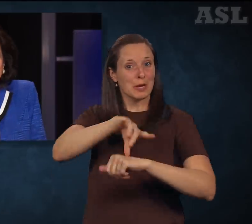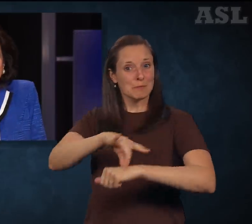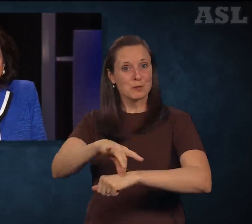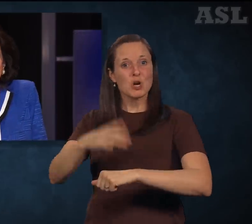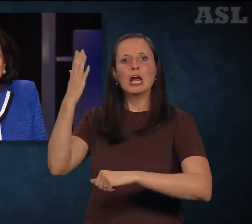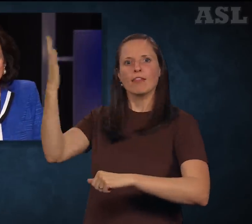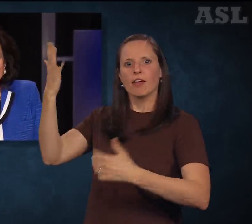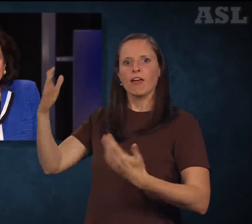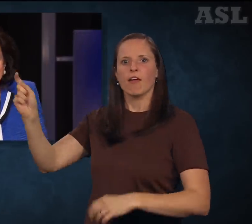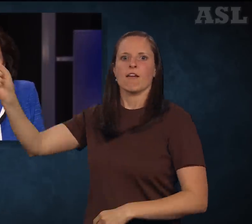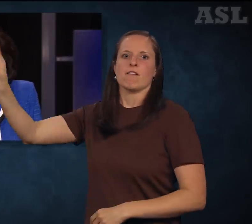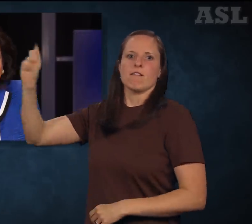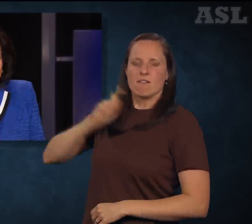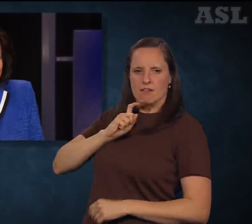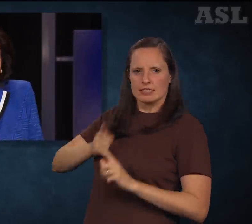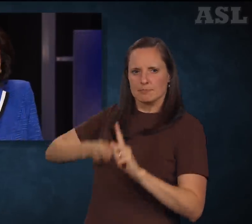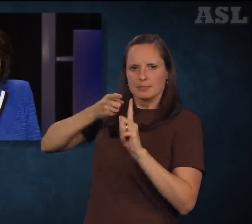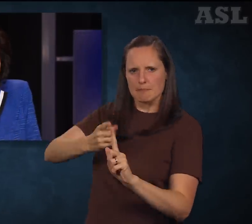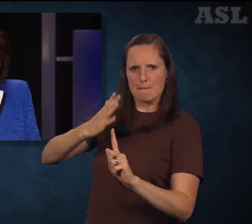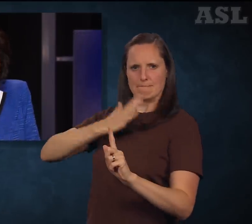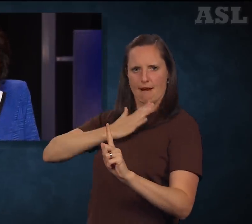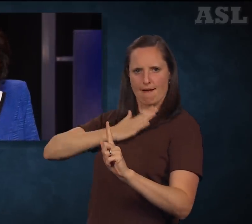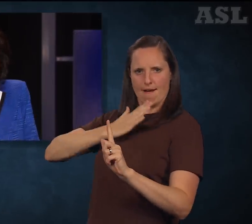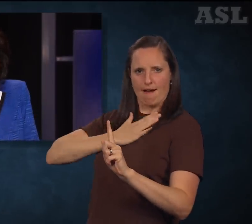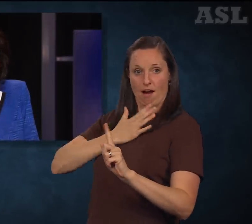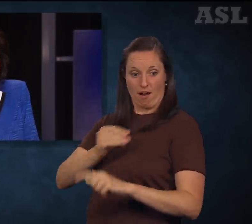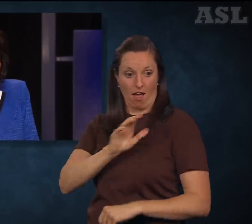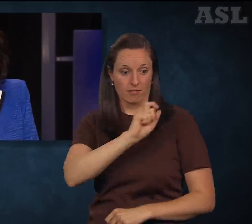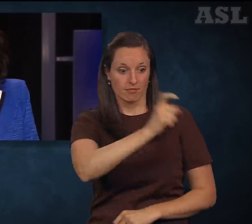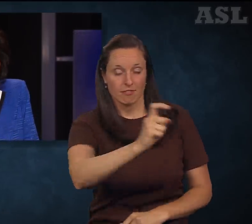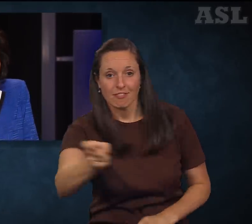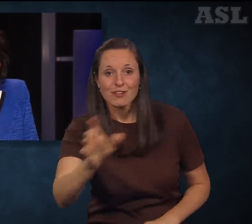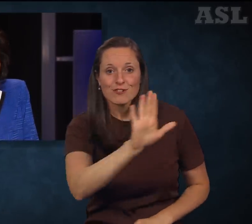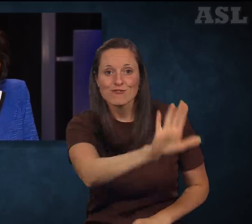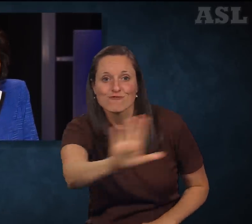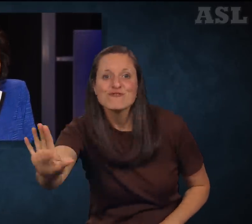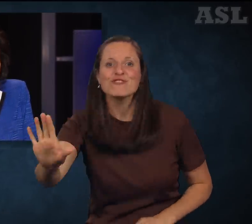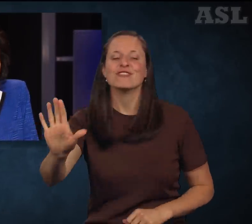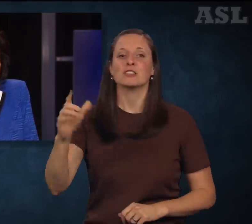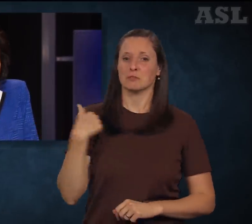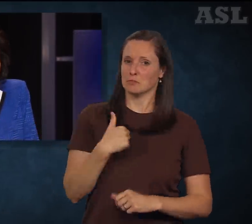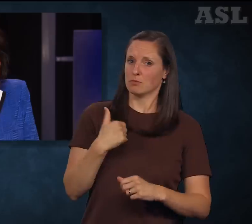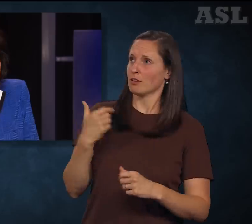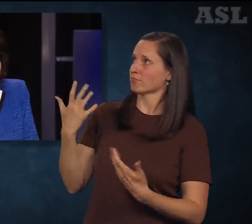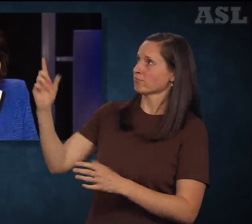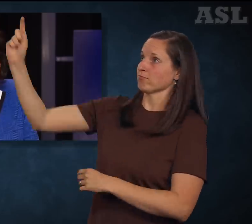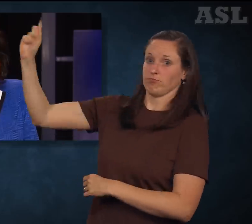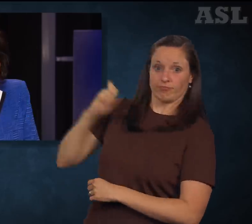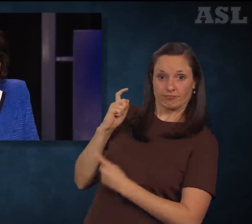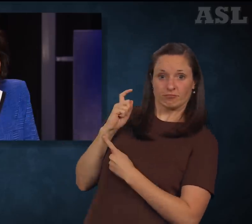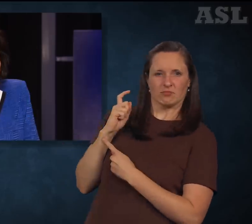WE HAVE OPPORTUNITIES TO FULFILL OUR MORTAL MISSIONS.